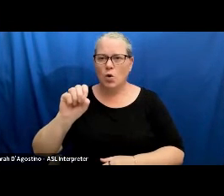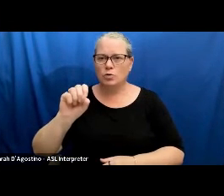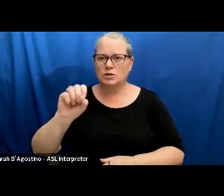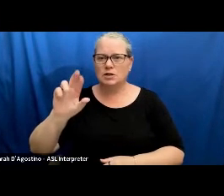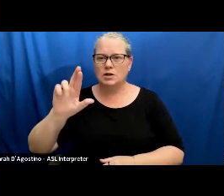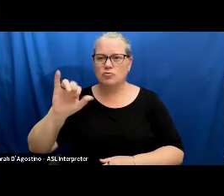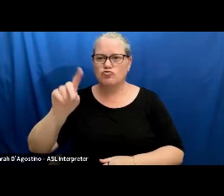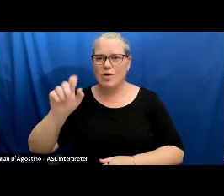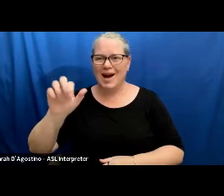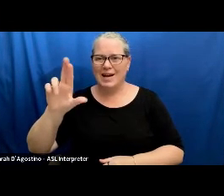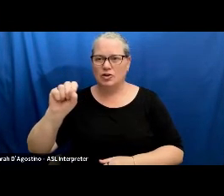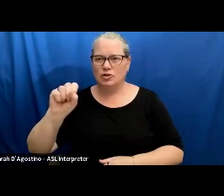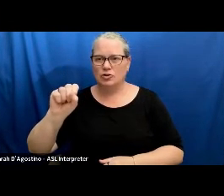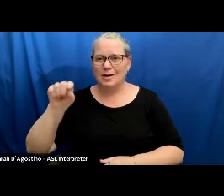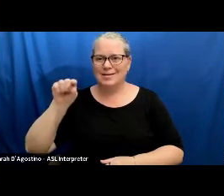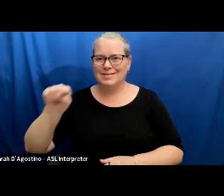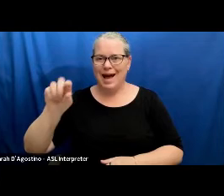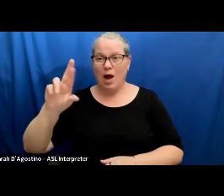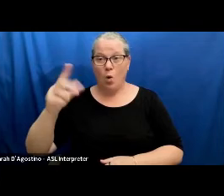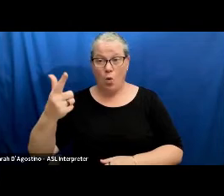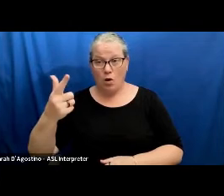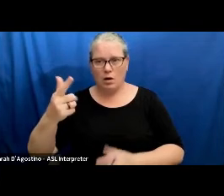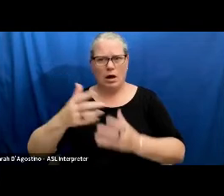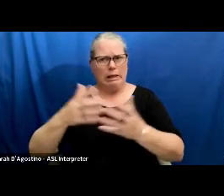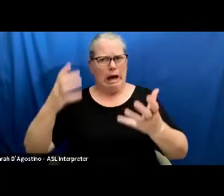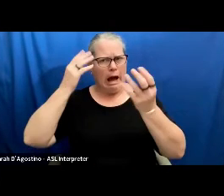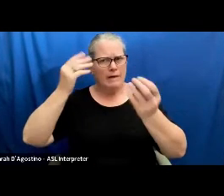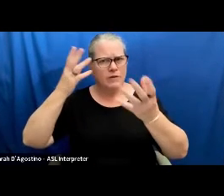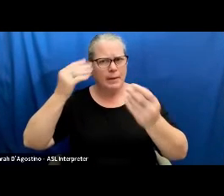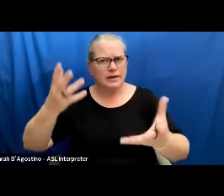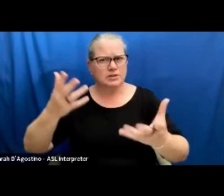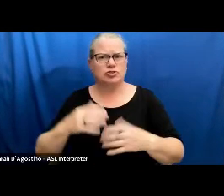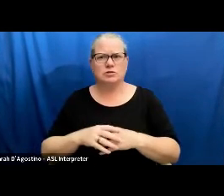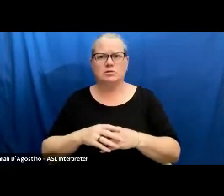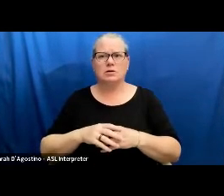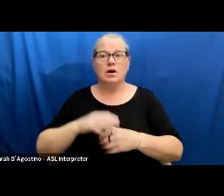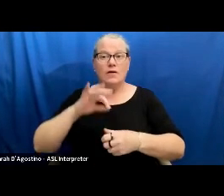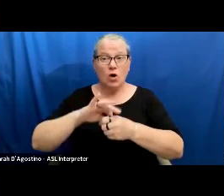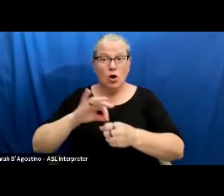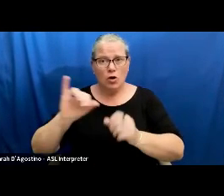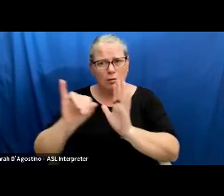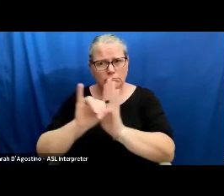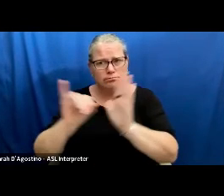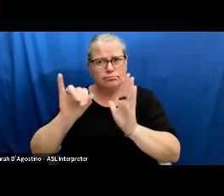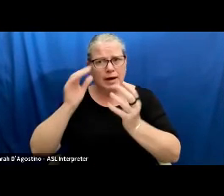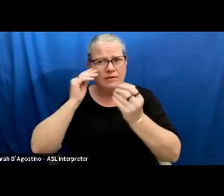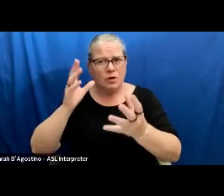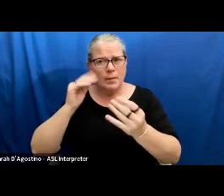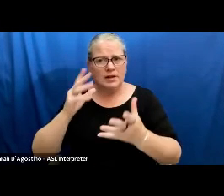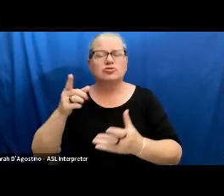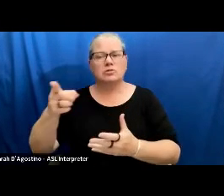additional voter id information for connecticut they also have voter identification information